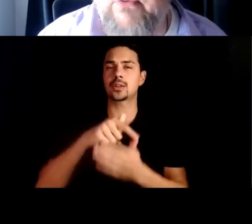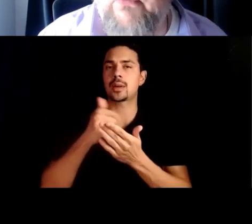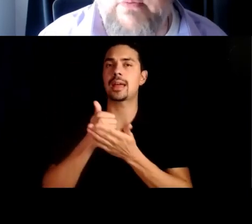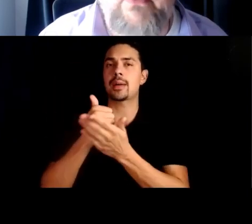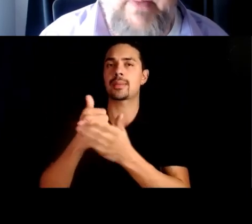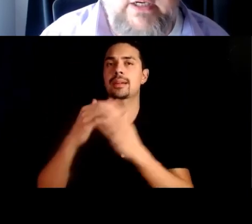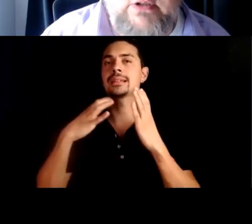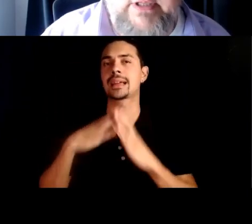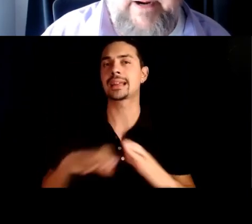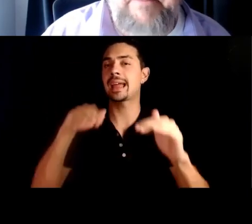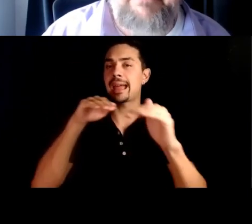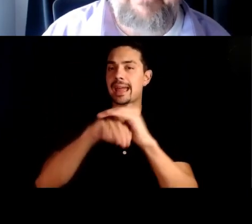other forms of medical care.